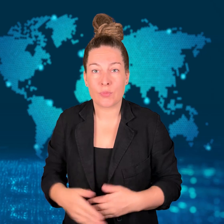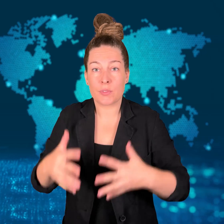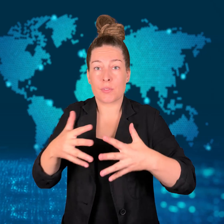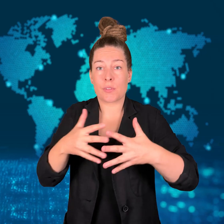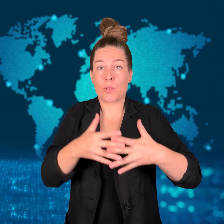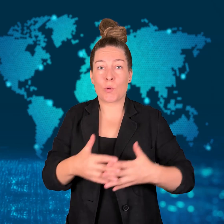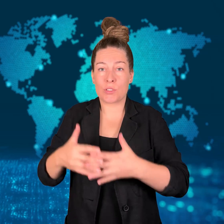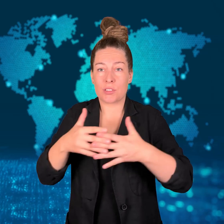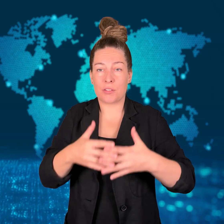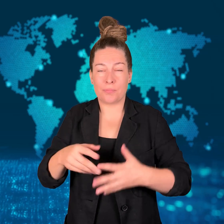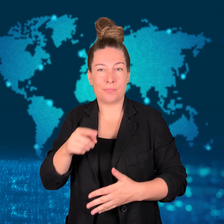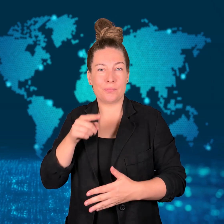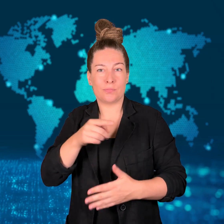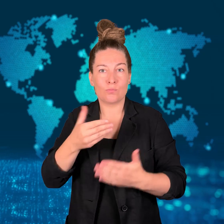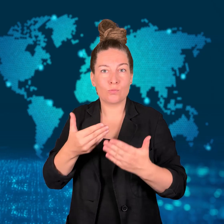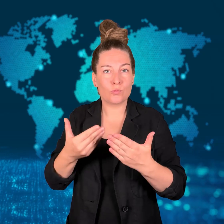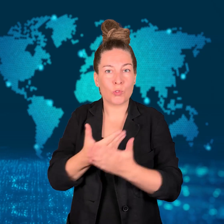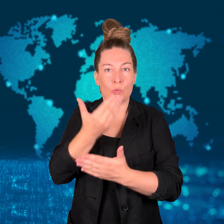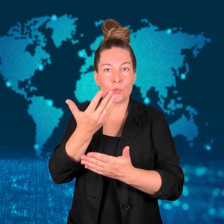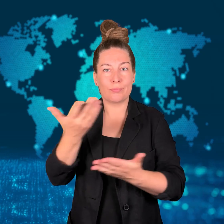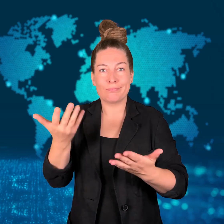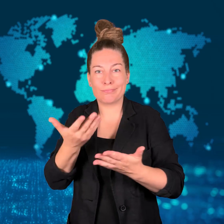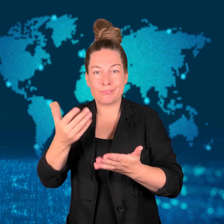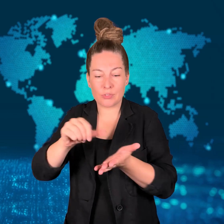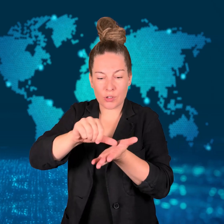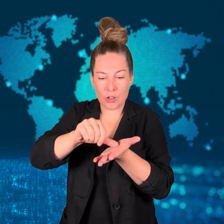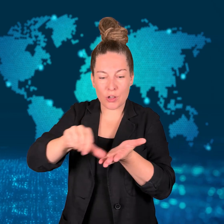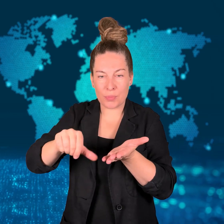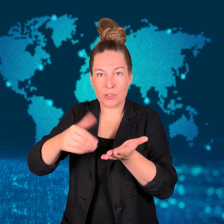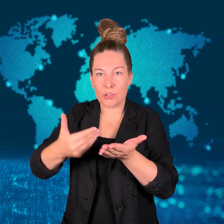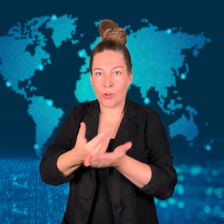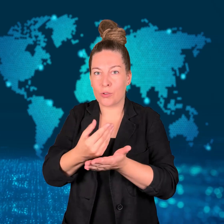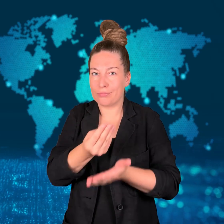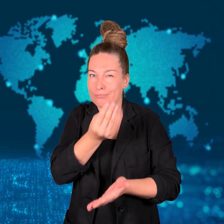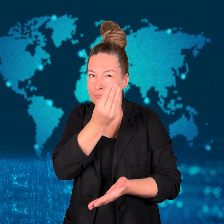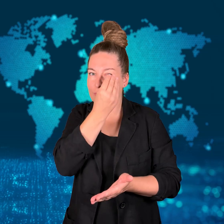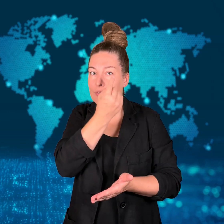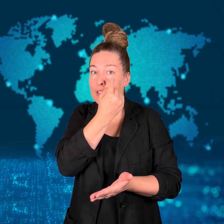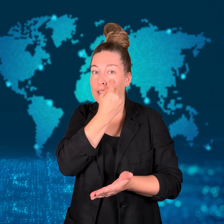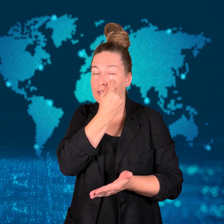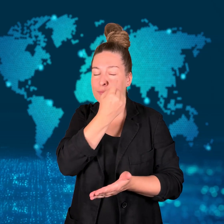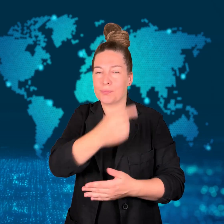World's first eye transplant